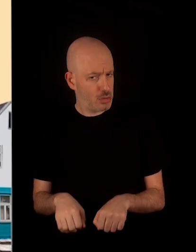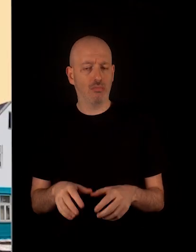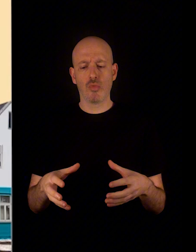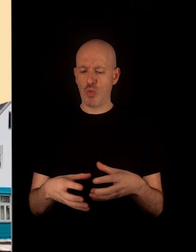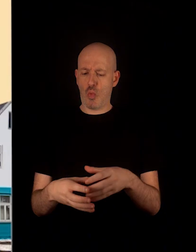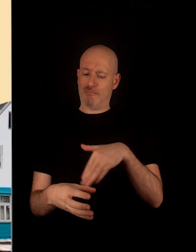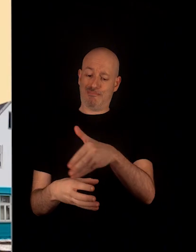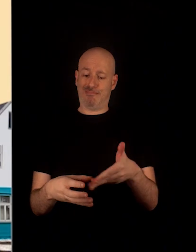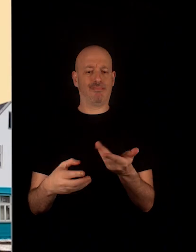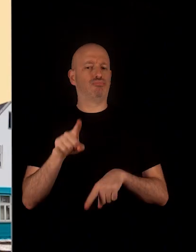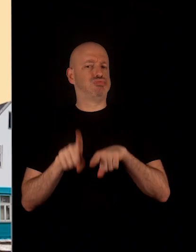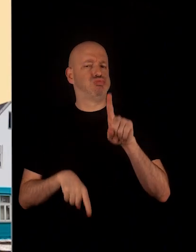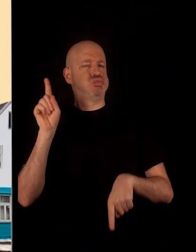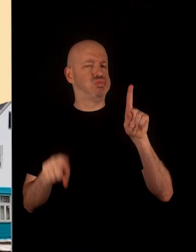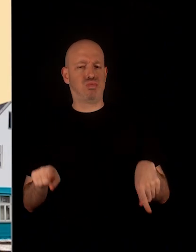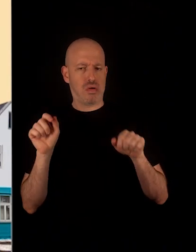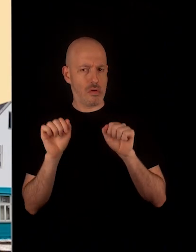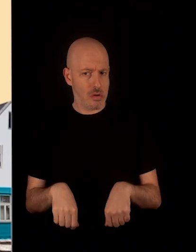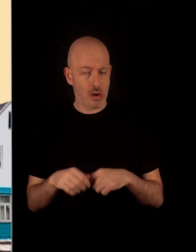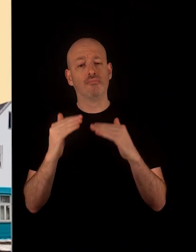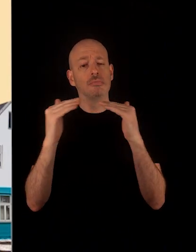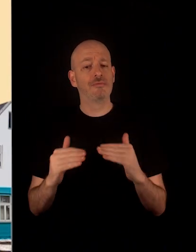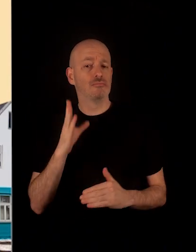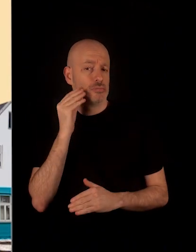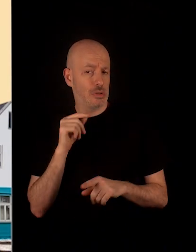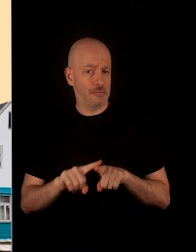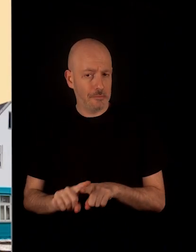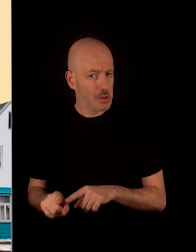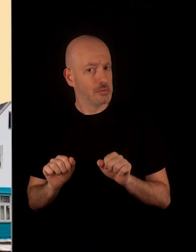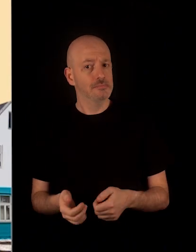if this is out of the services and the things that we cover financially,